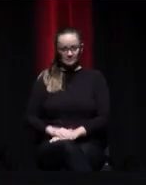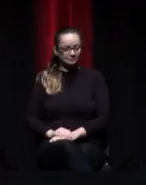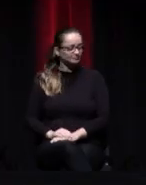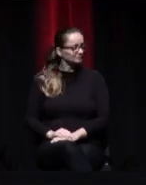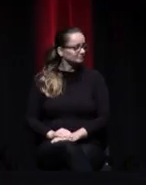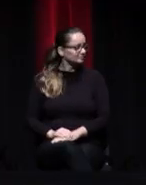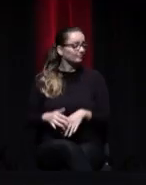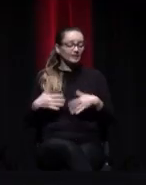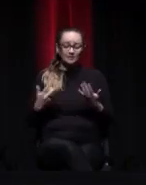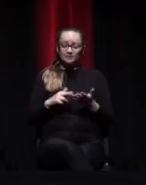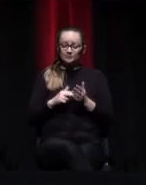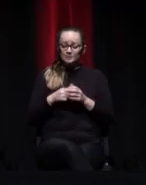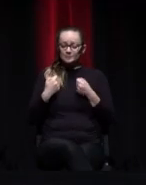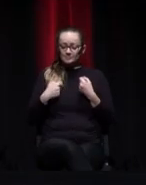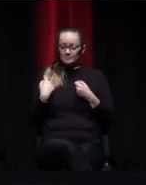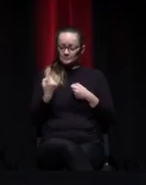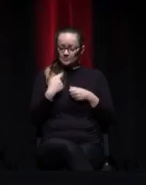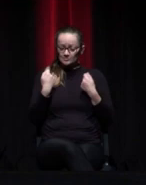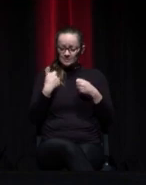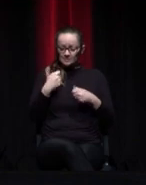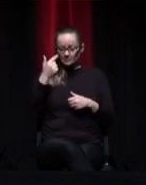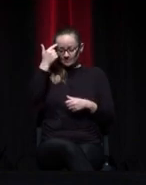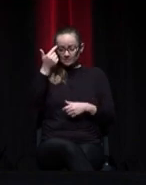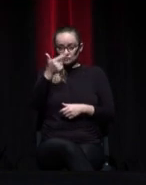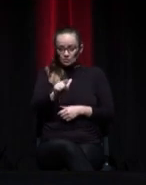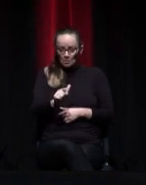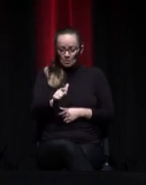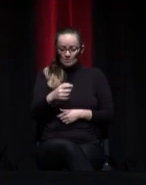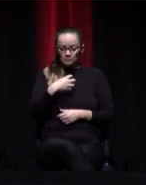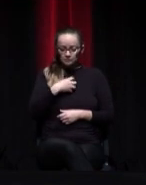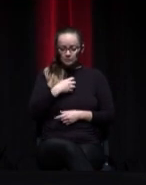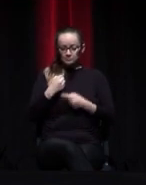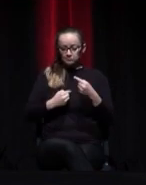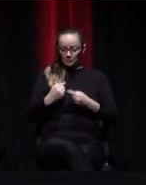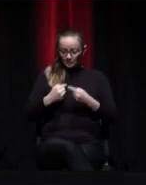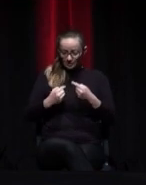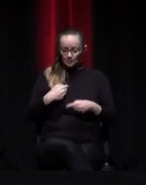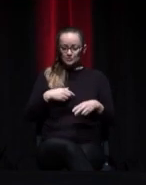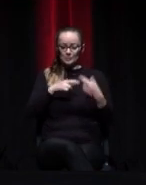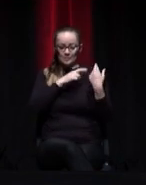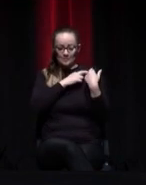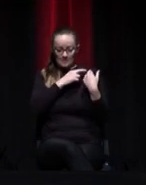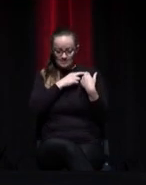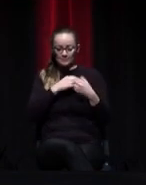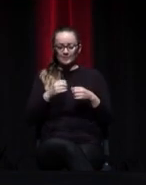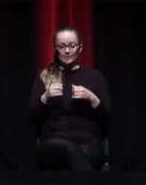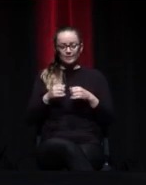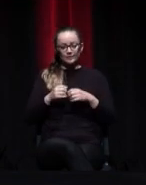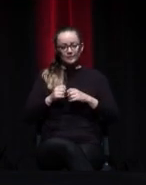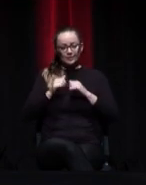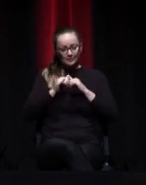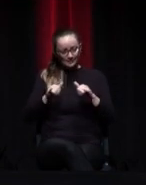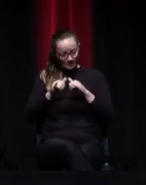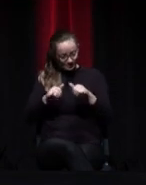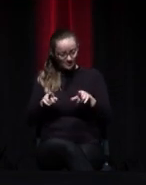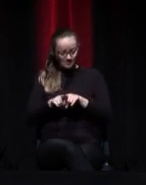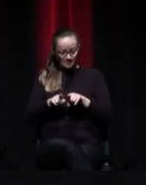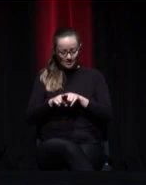We need to rethink the political formation. We need to rethink the role of the press. We need to rethink the care with the word